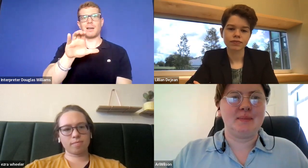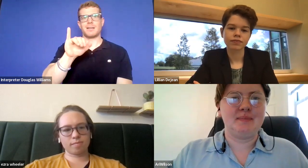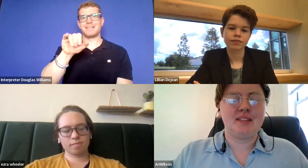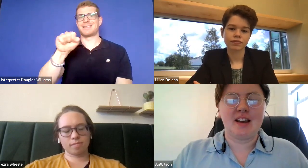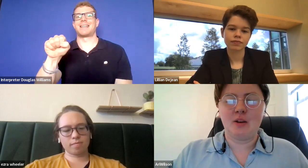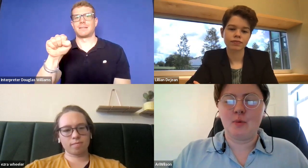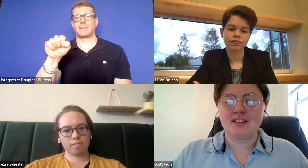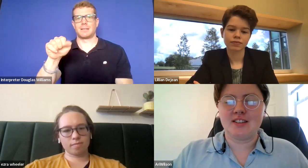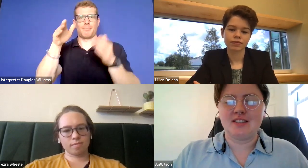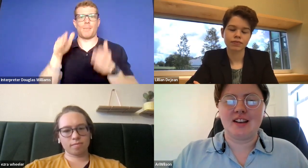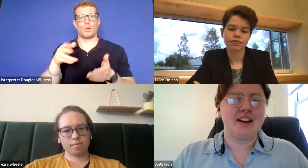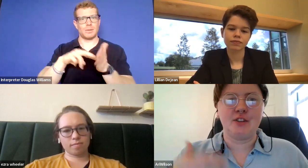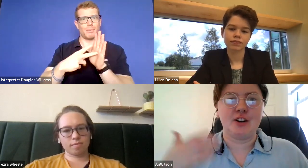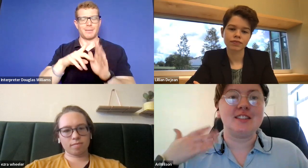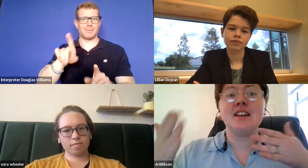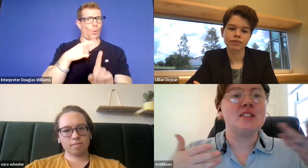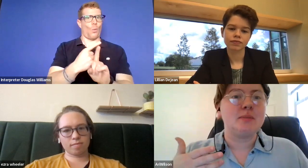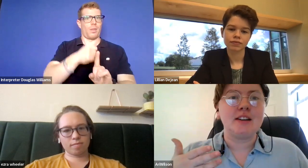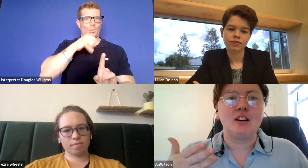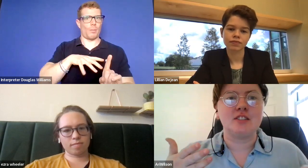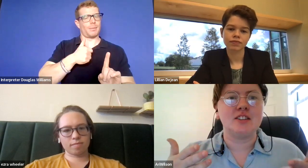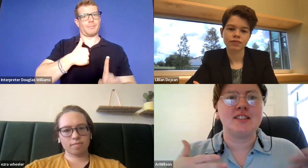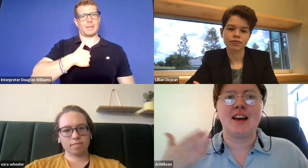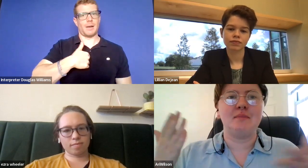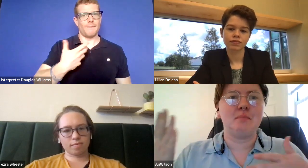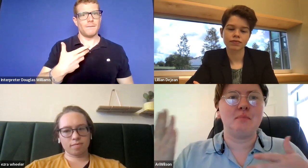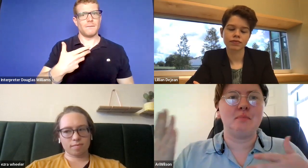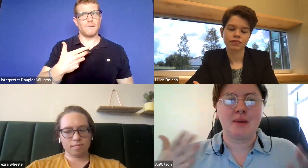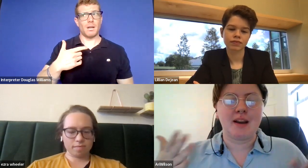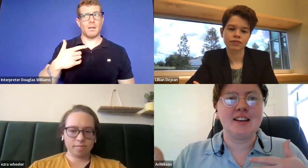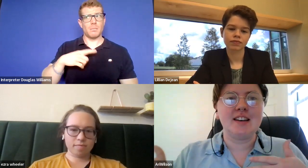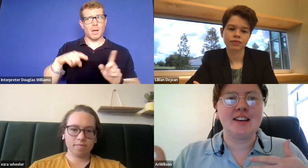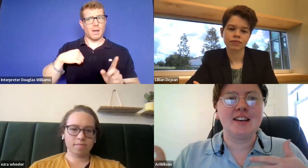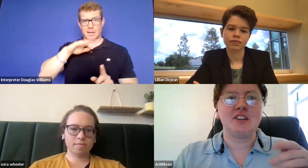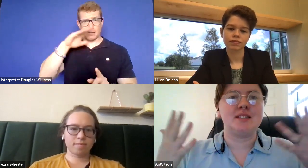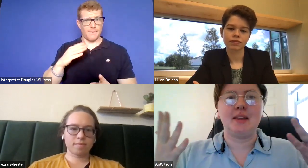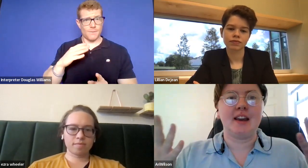And it wasn't I never discussed with my doctors that part of my identity.